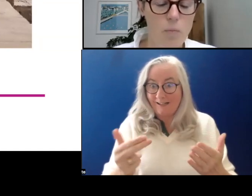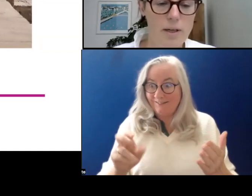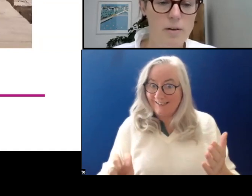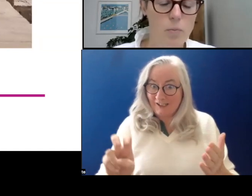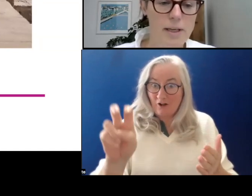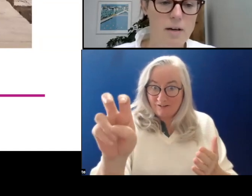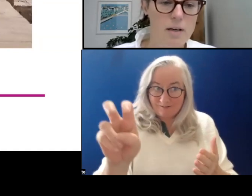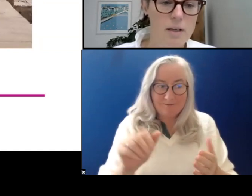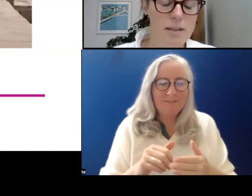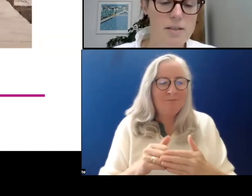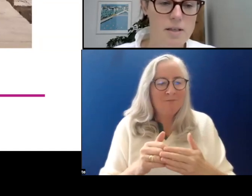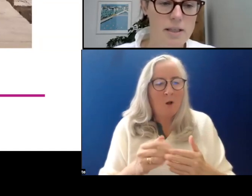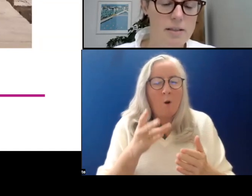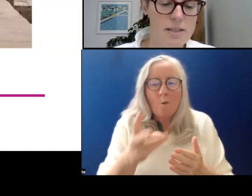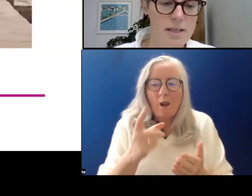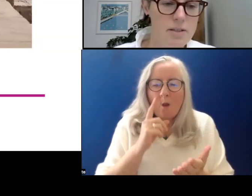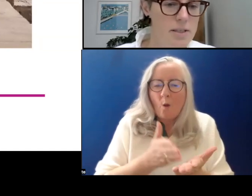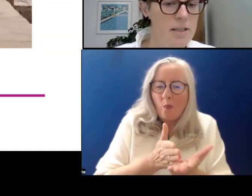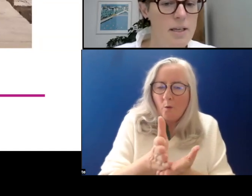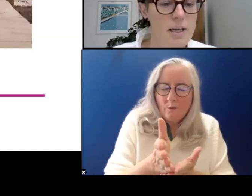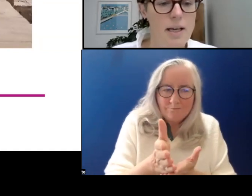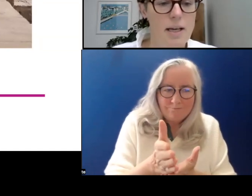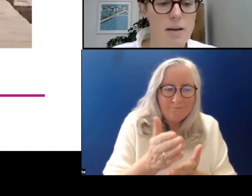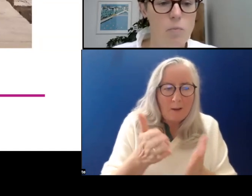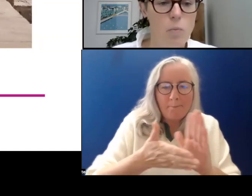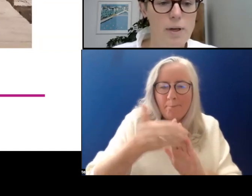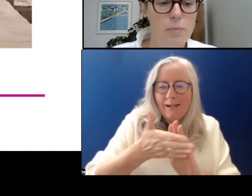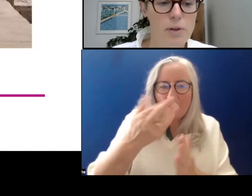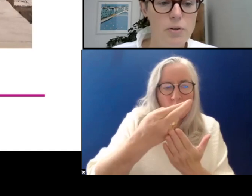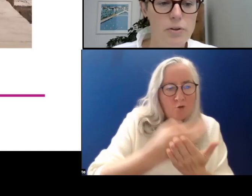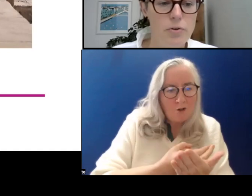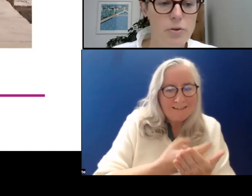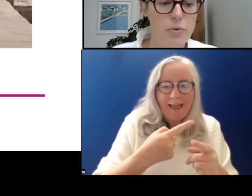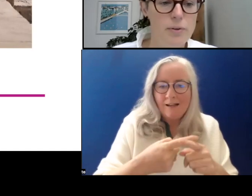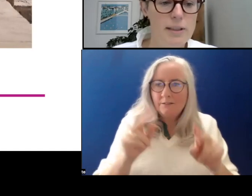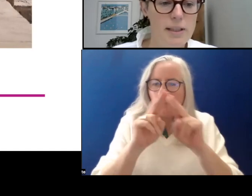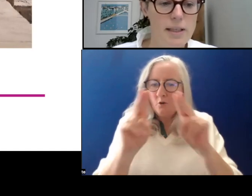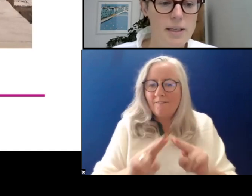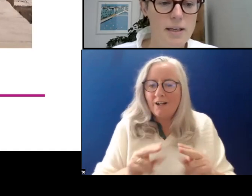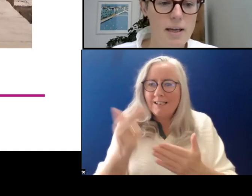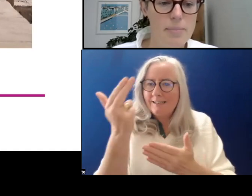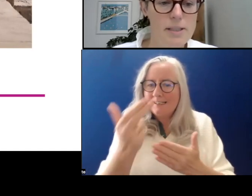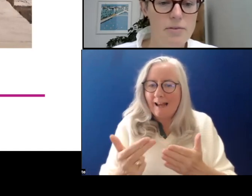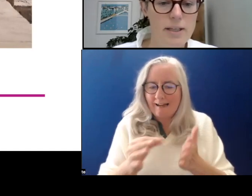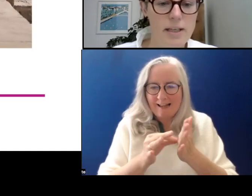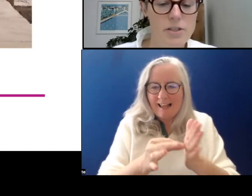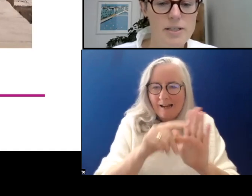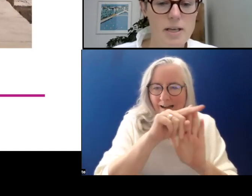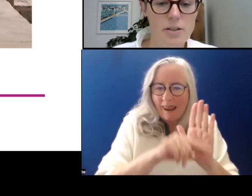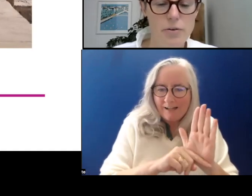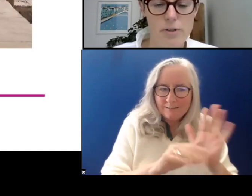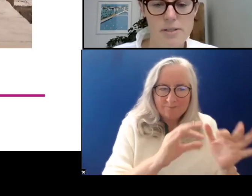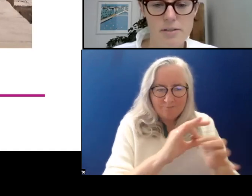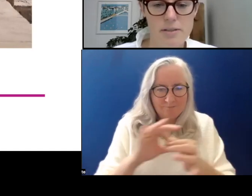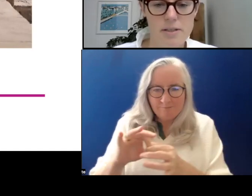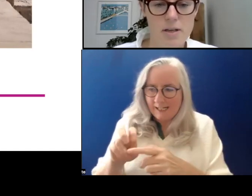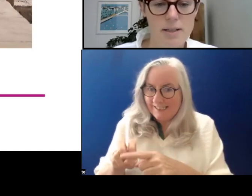when we are designing stairs we will look through the building regulations and Universal Design